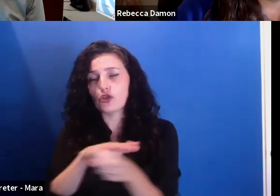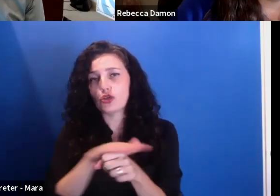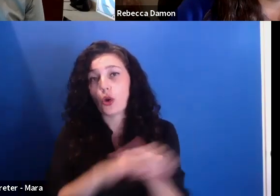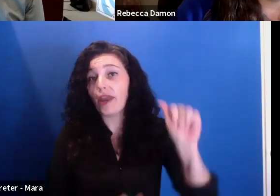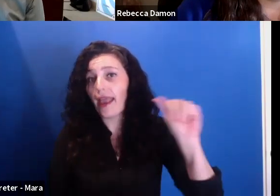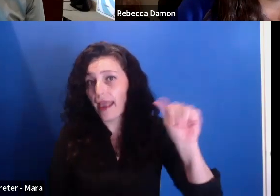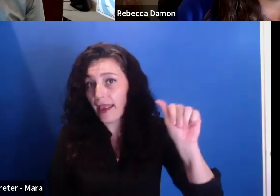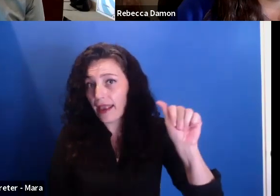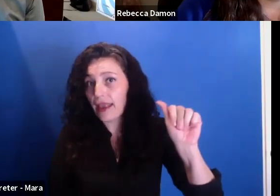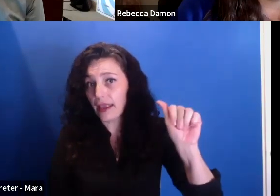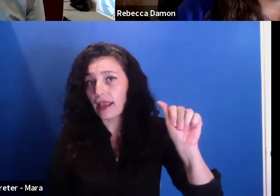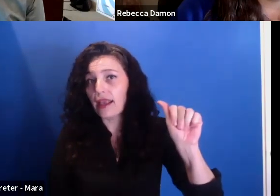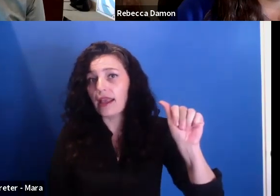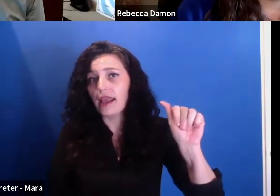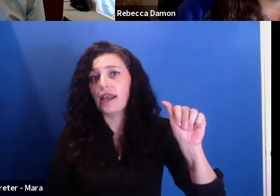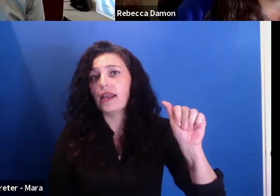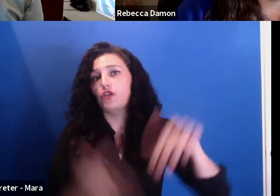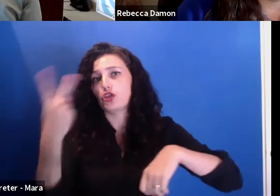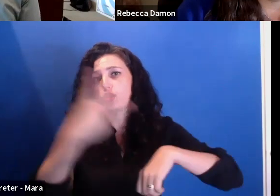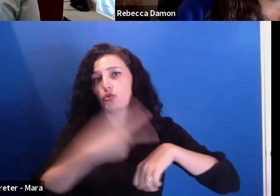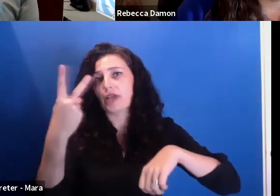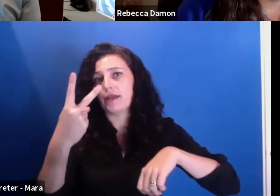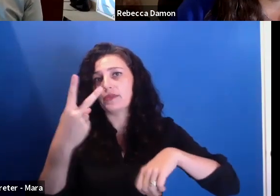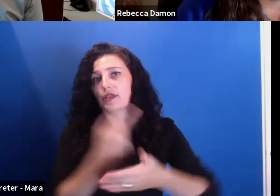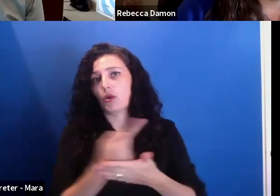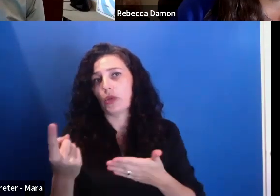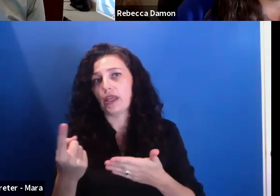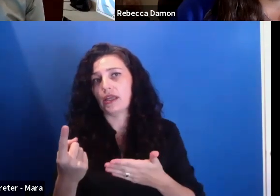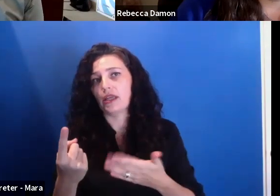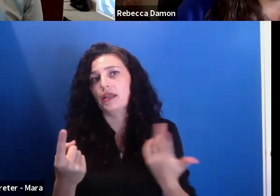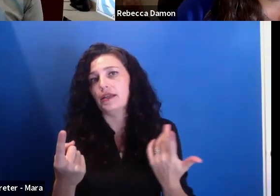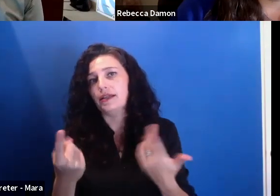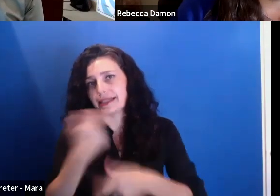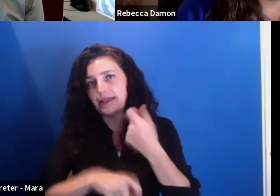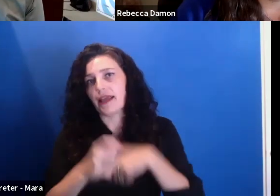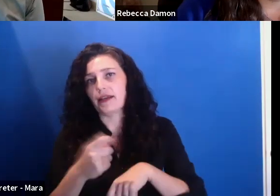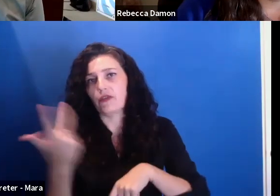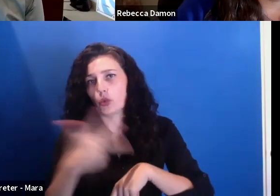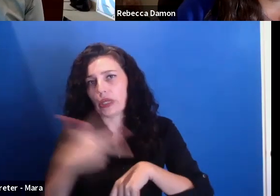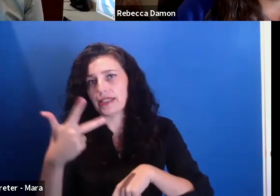for two times a week testing instead of three times a week testing for zone A with the same protocols in place for zone B